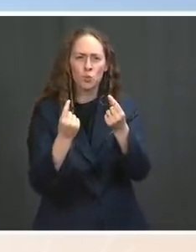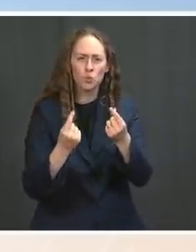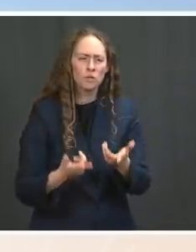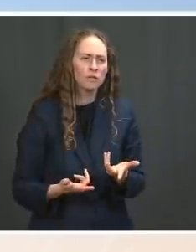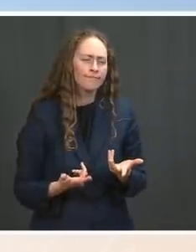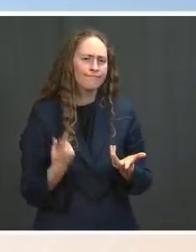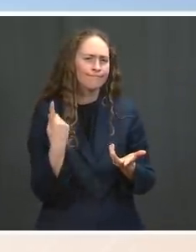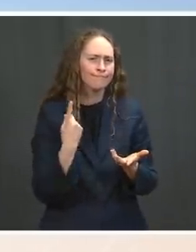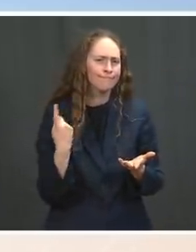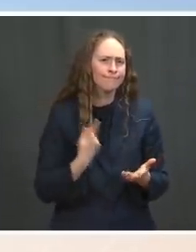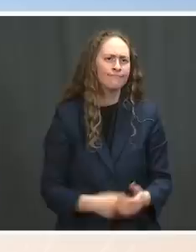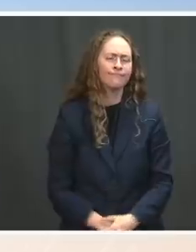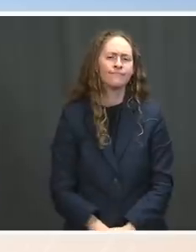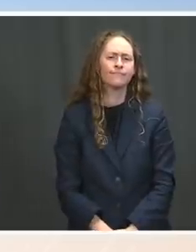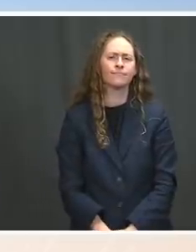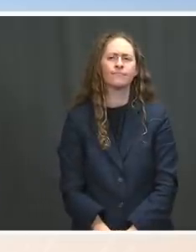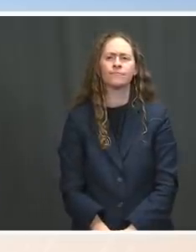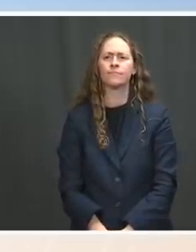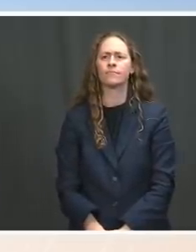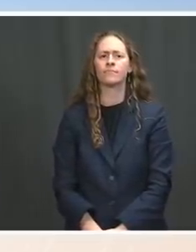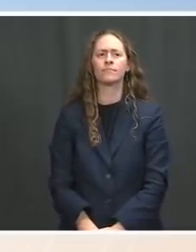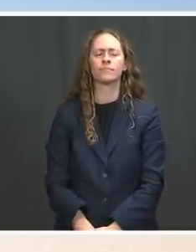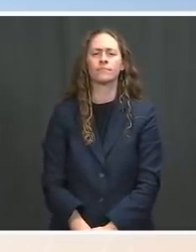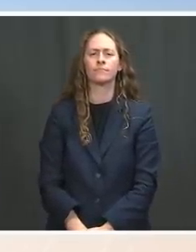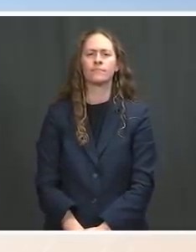including Cecilia Rouse, saying that --